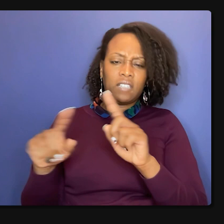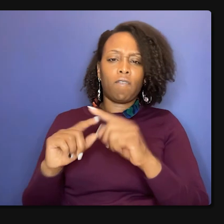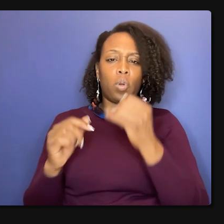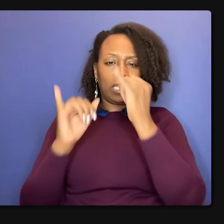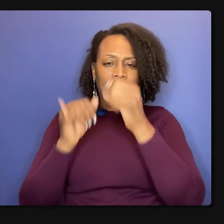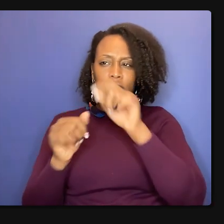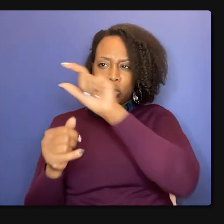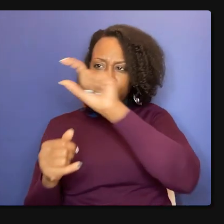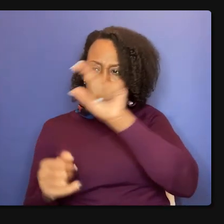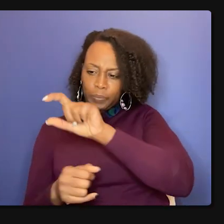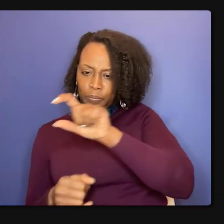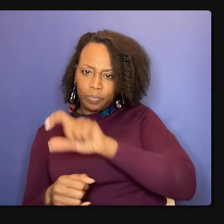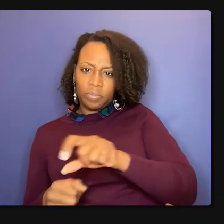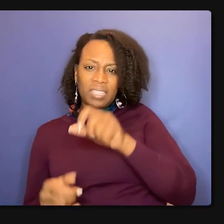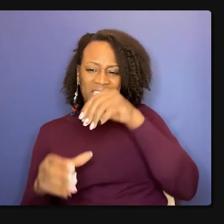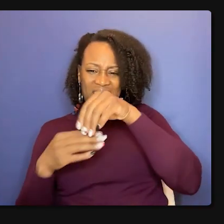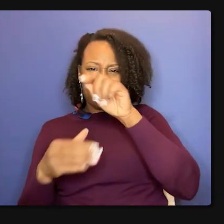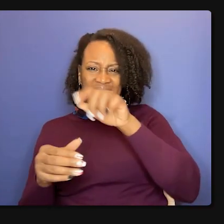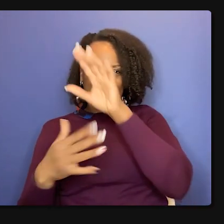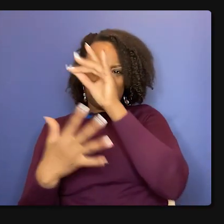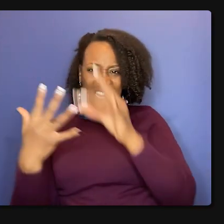on individual consoles in the Console Selector.